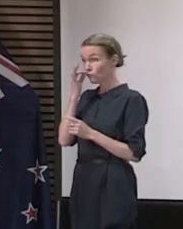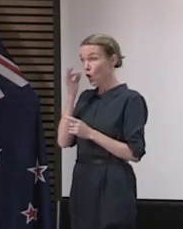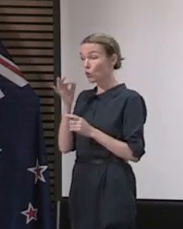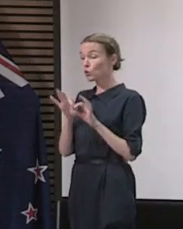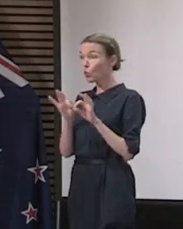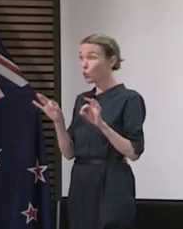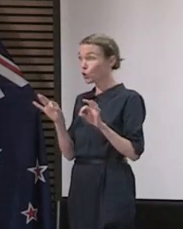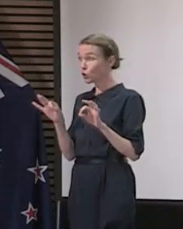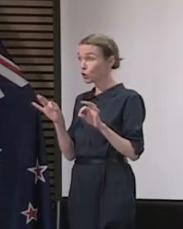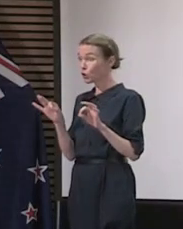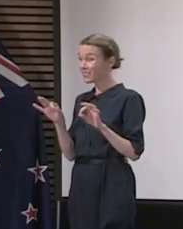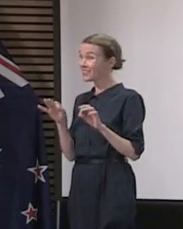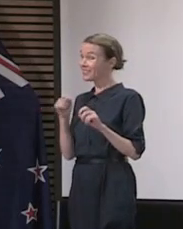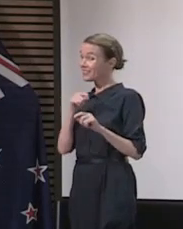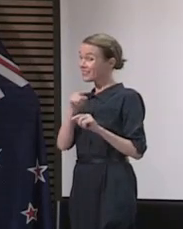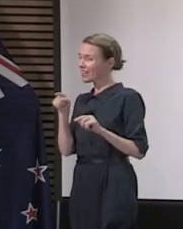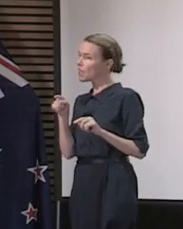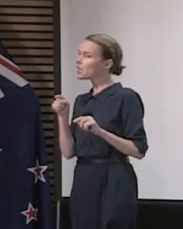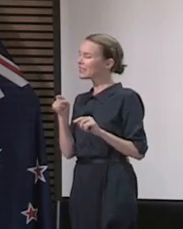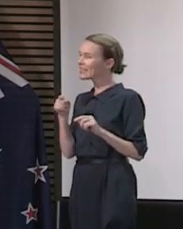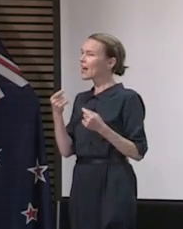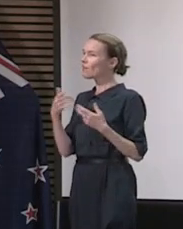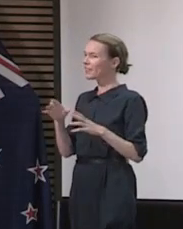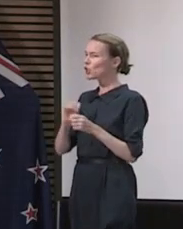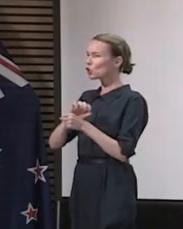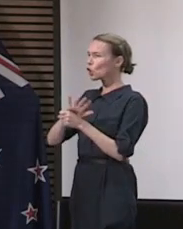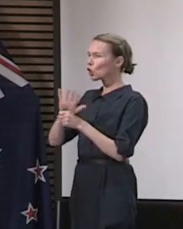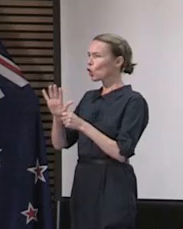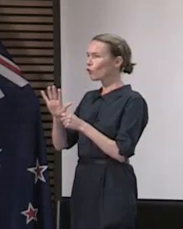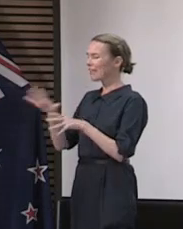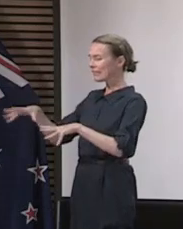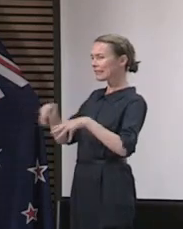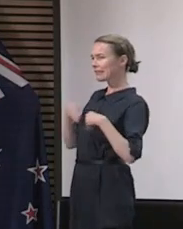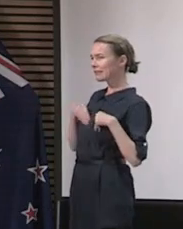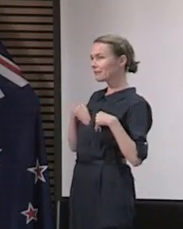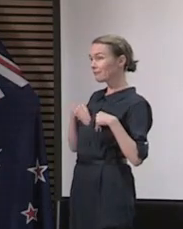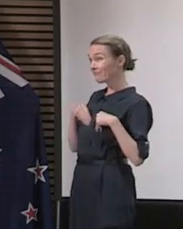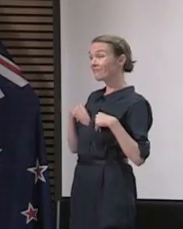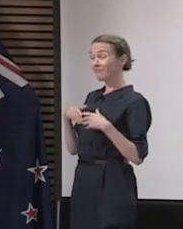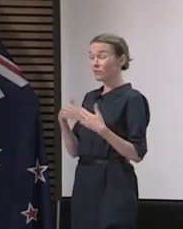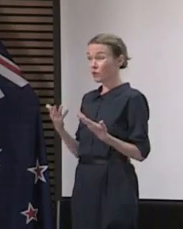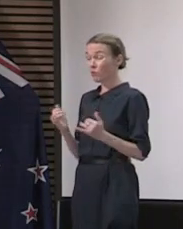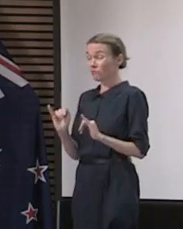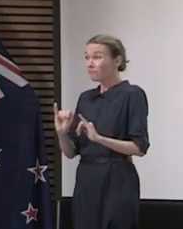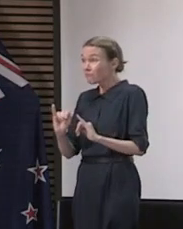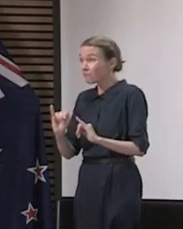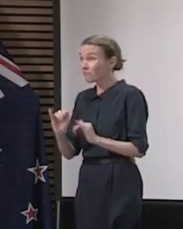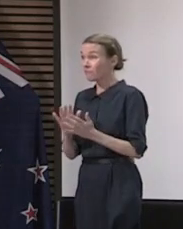obviously a number of - around Rosewood who have been identified as having